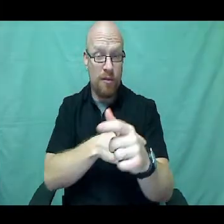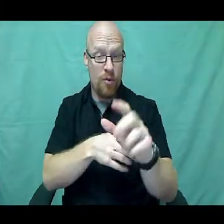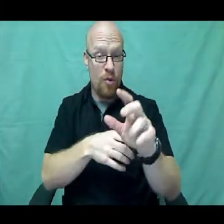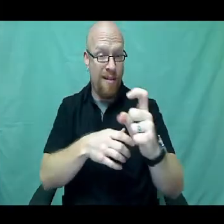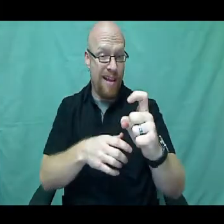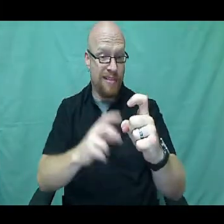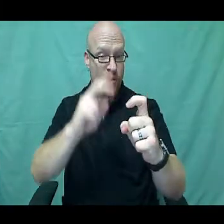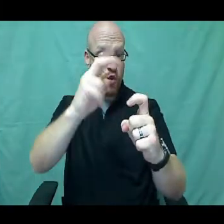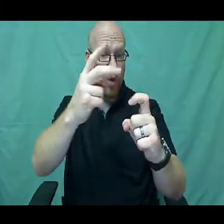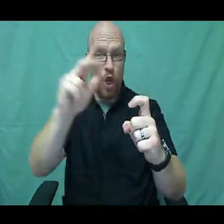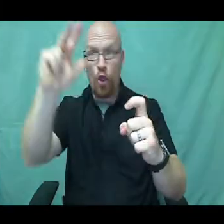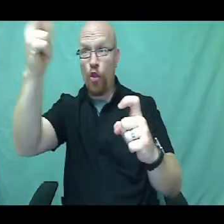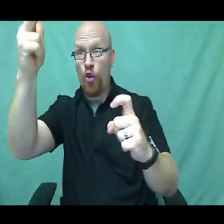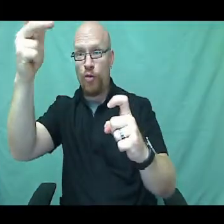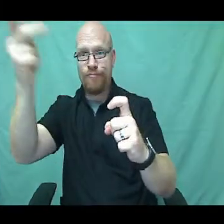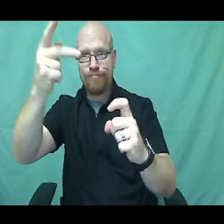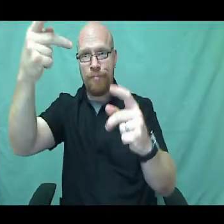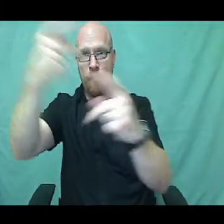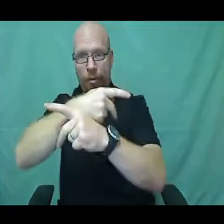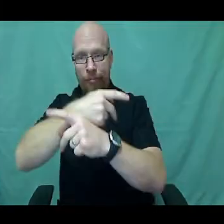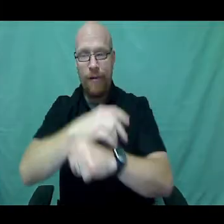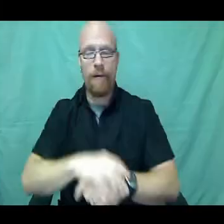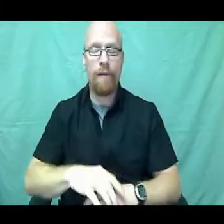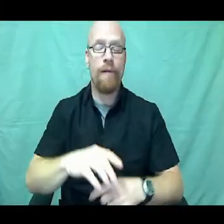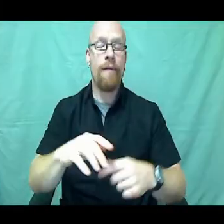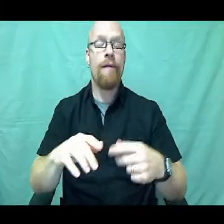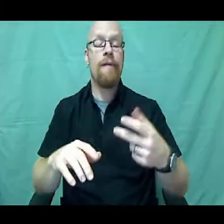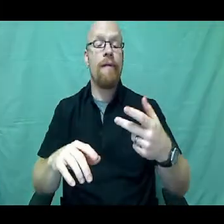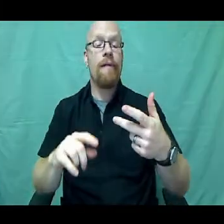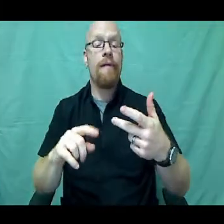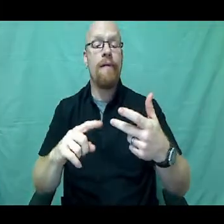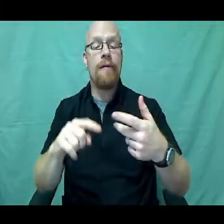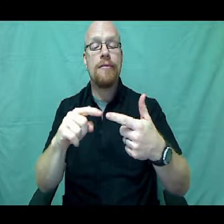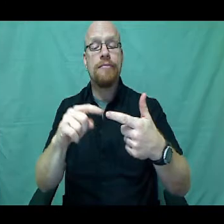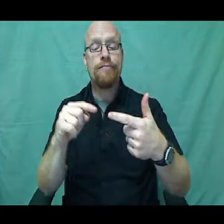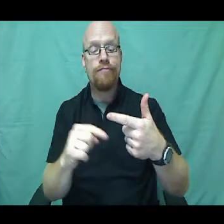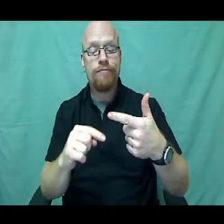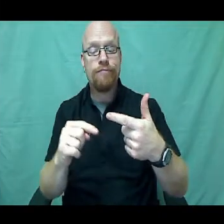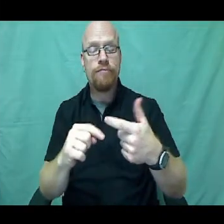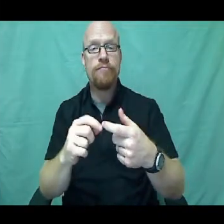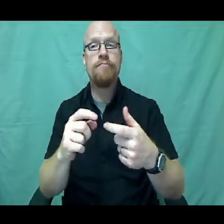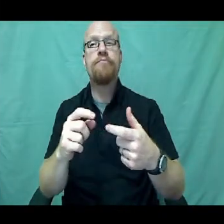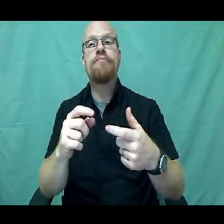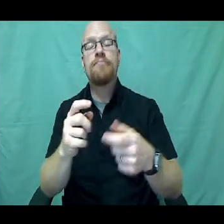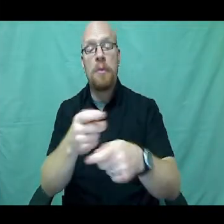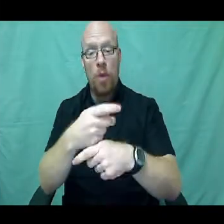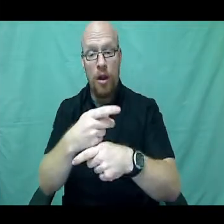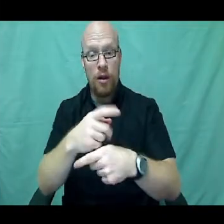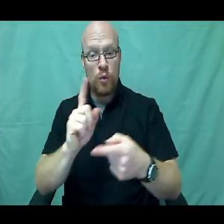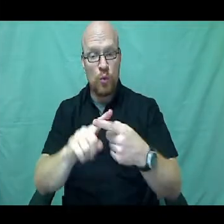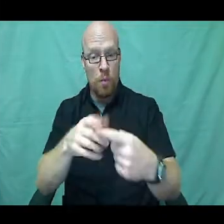We have x squared raised to the third, YOU KNOW, we multiply the two powers together. Then we have a product to a power.